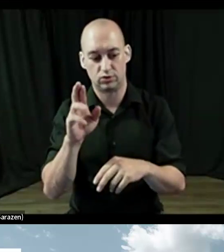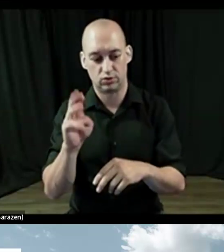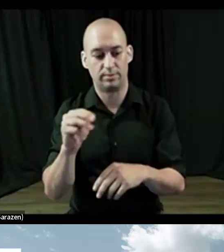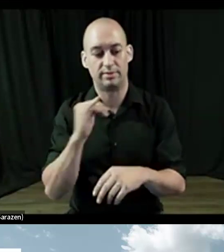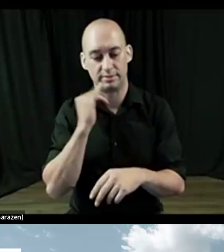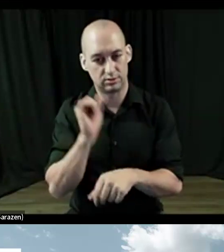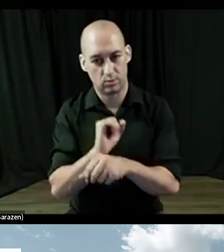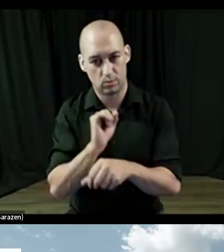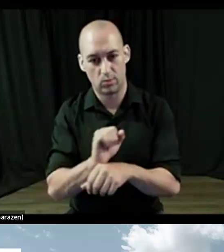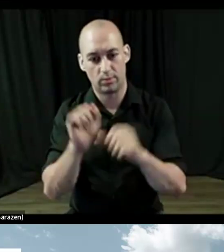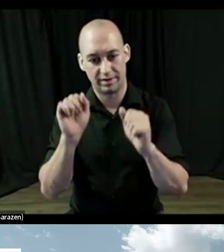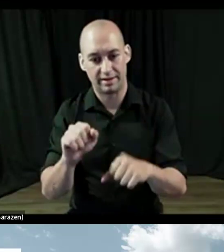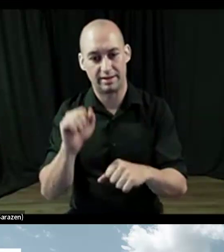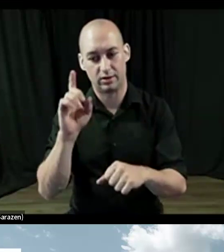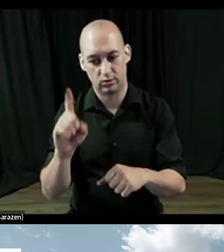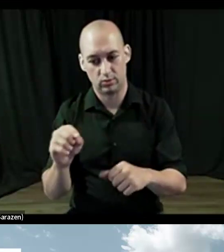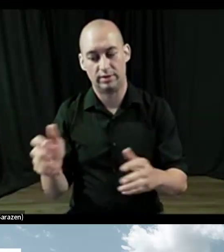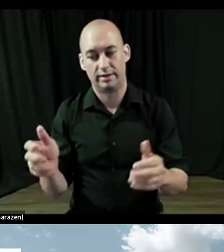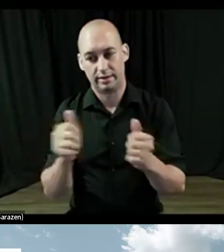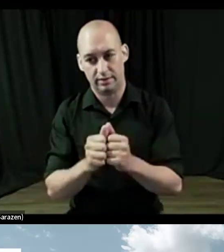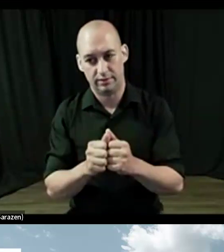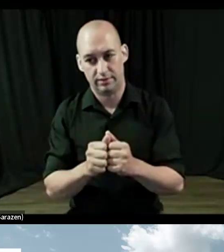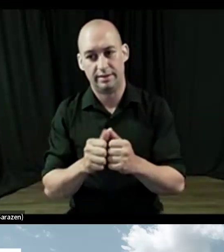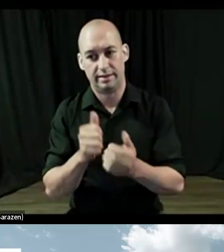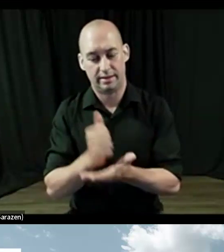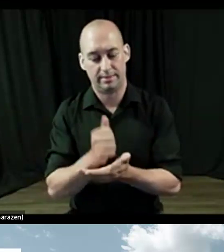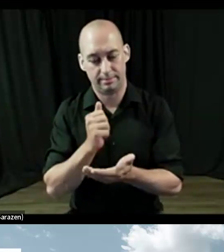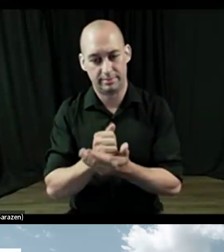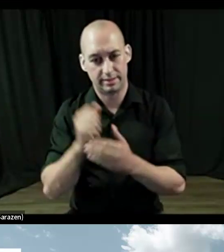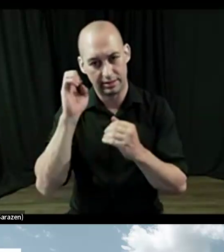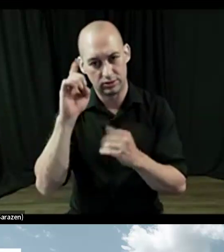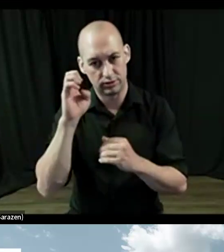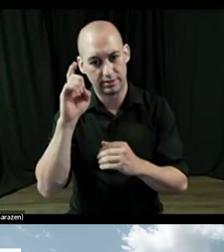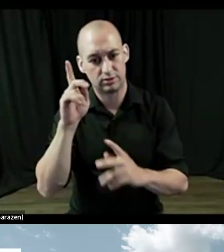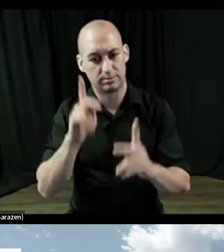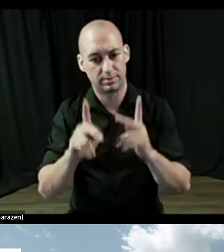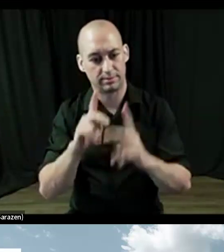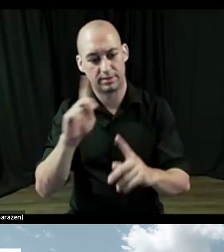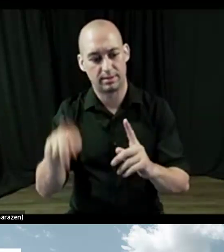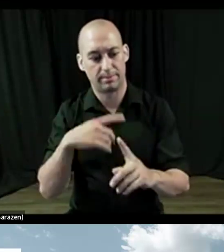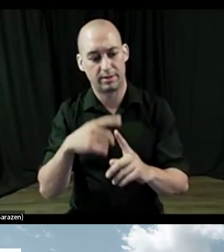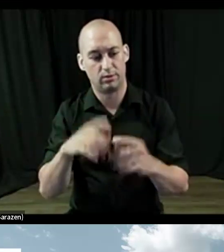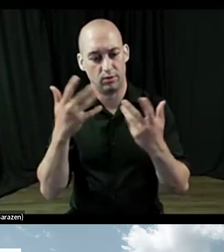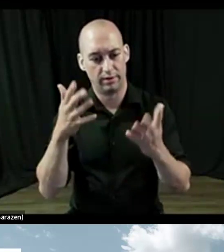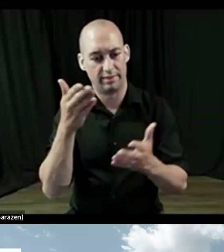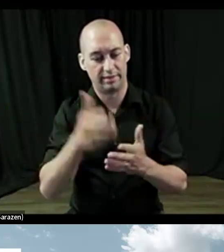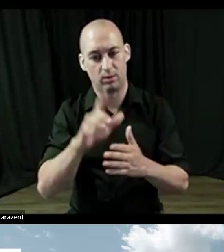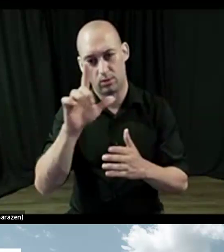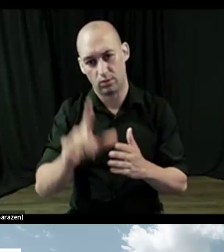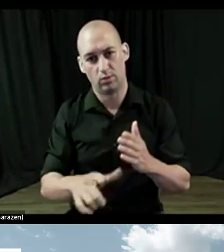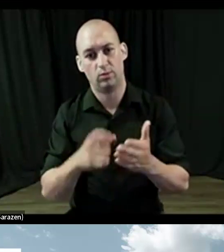to help educate folks about existing low cost offers, and then collectively, we can advocate